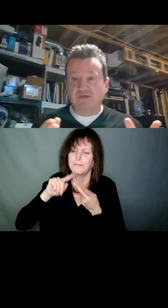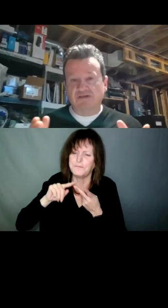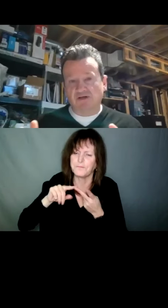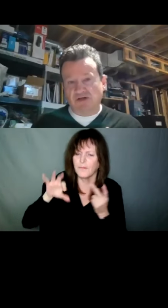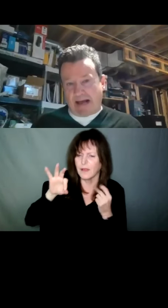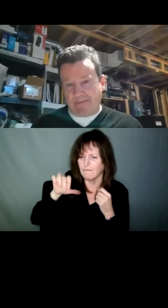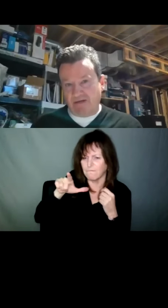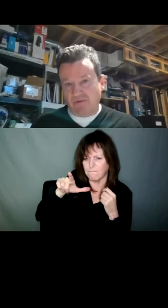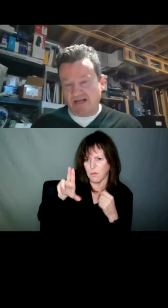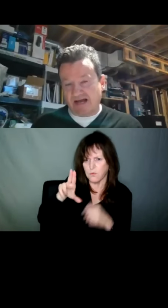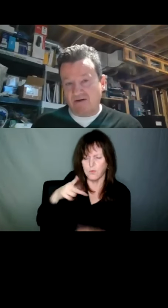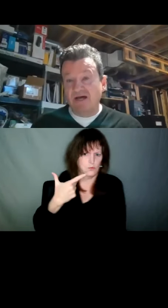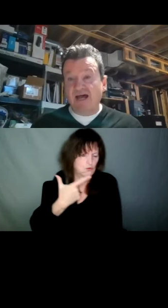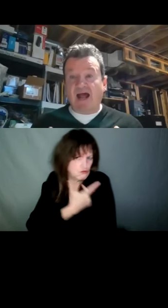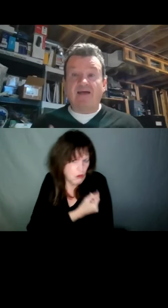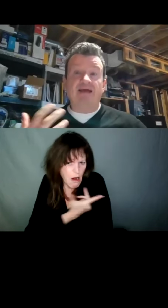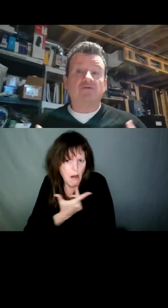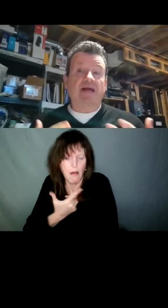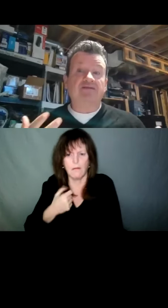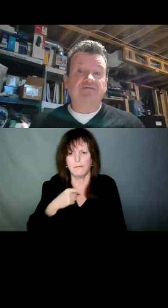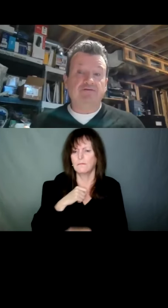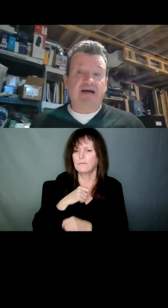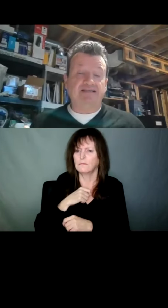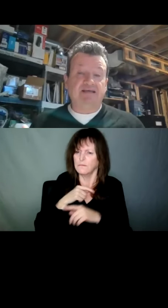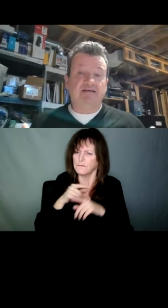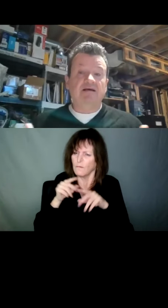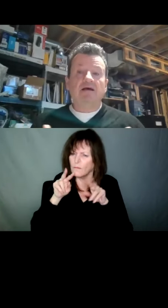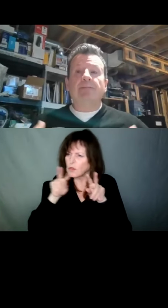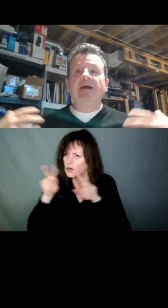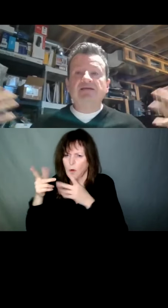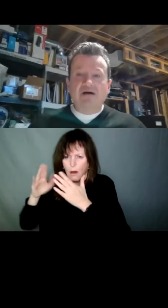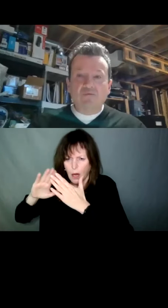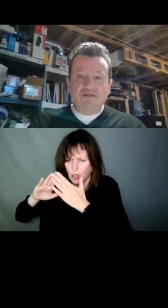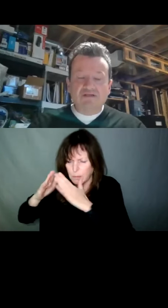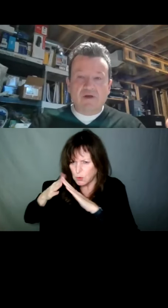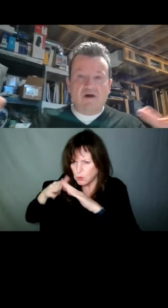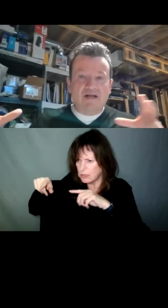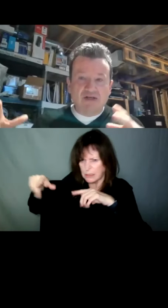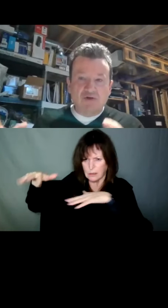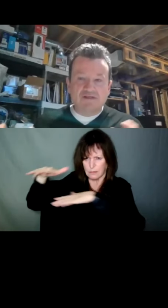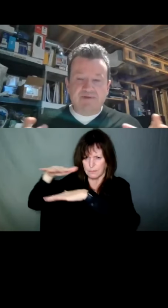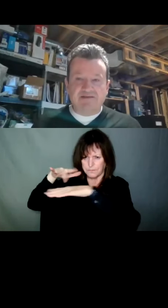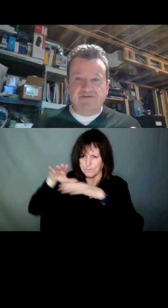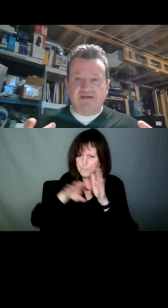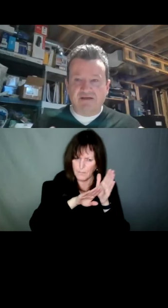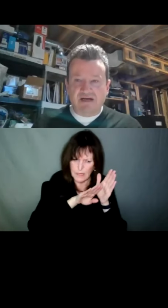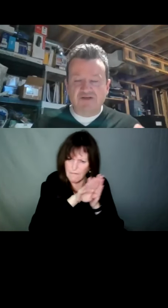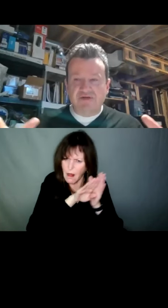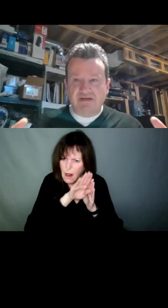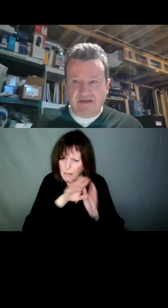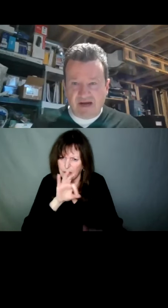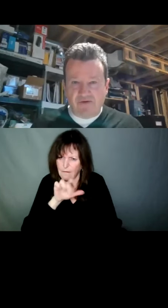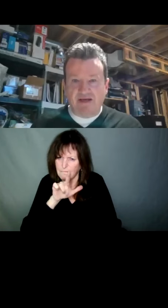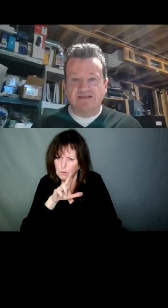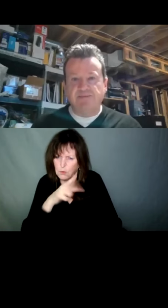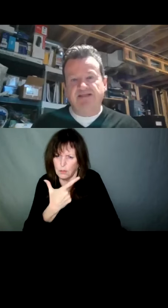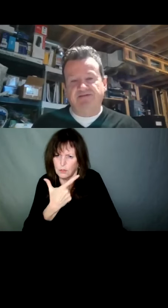varicella .